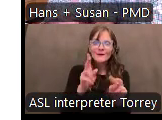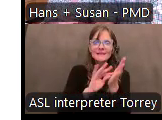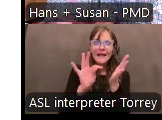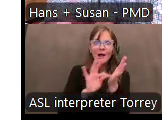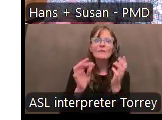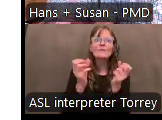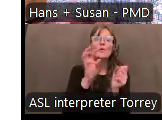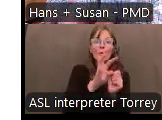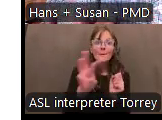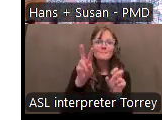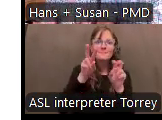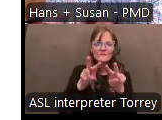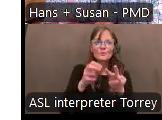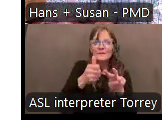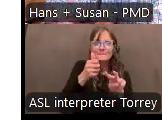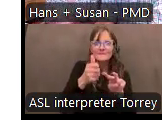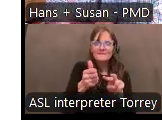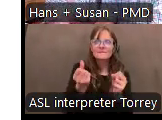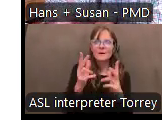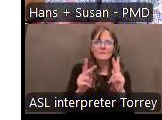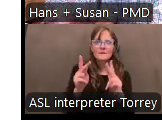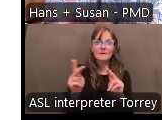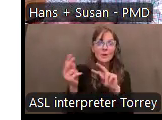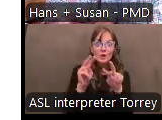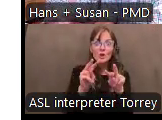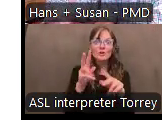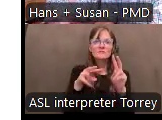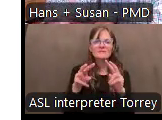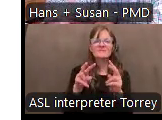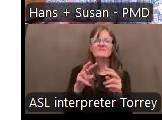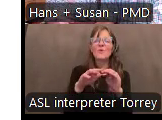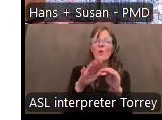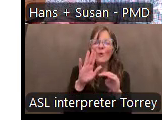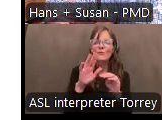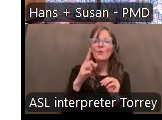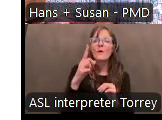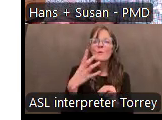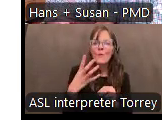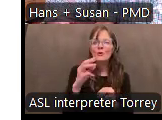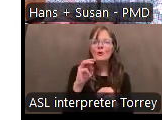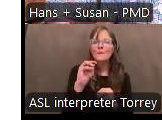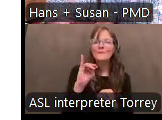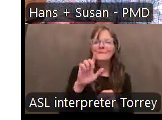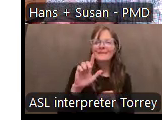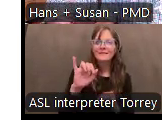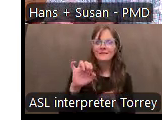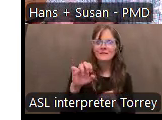to the website, how many in total, more than a quarter million. And then how many looked around on the website